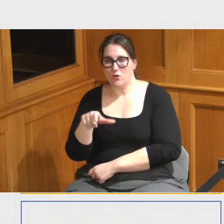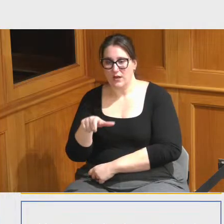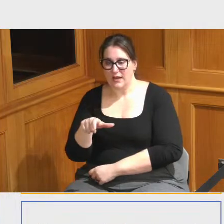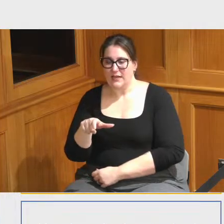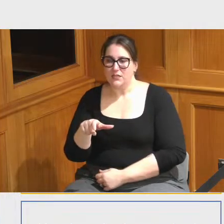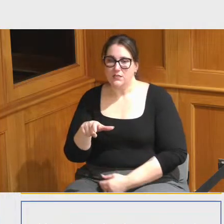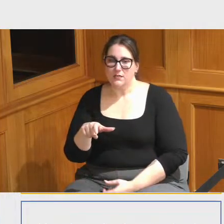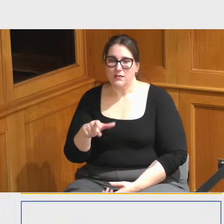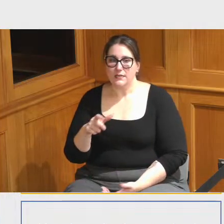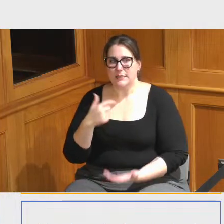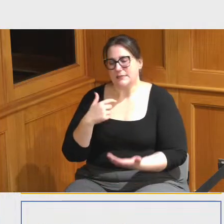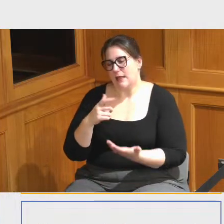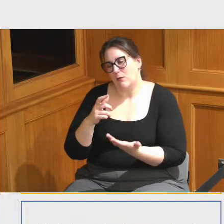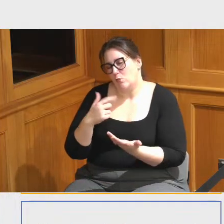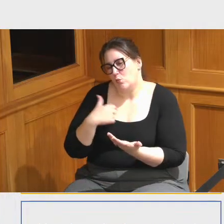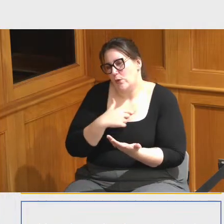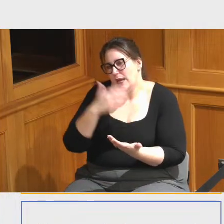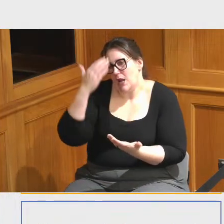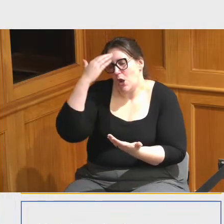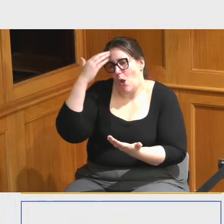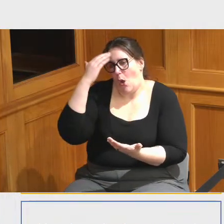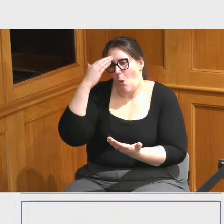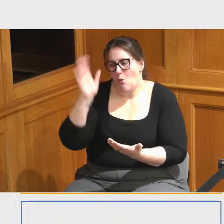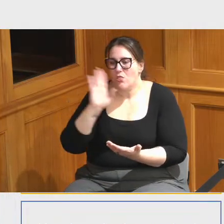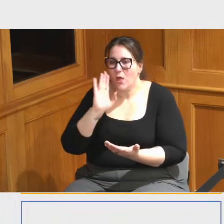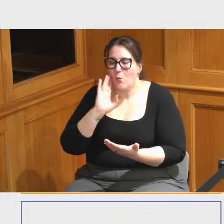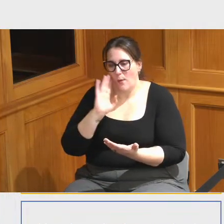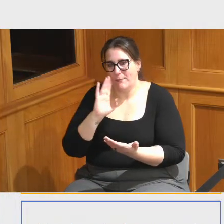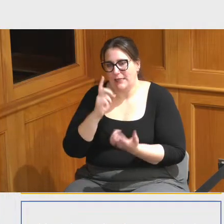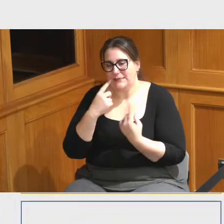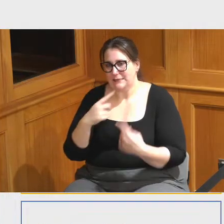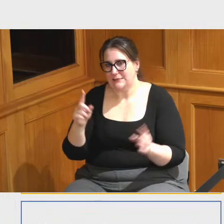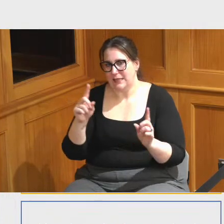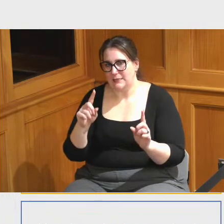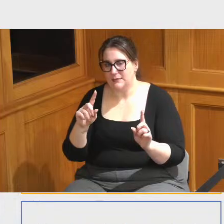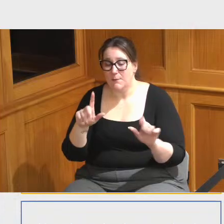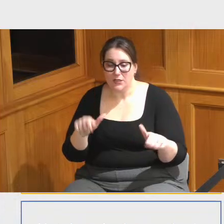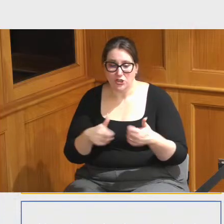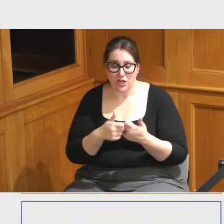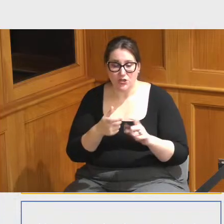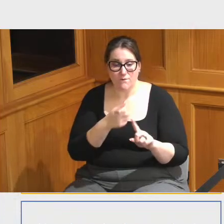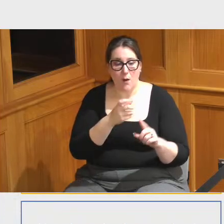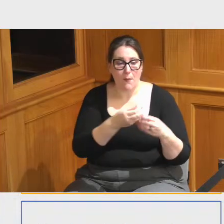as we understand it. but then I mentioned the challenges around the office environment and then